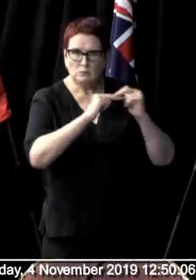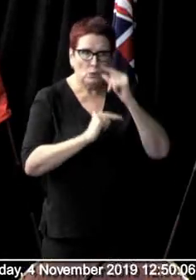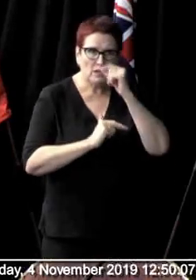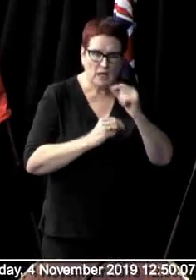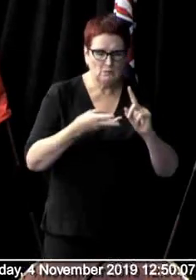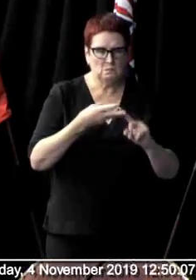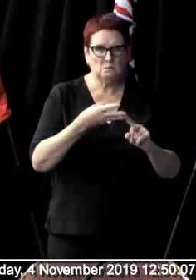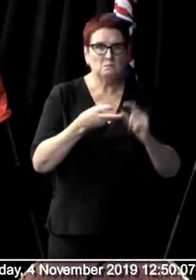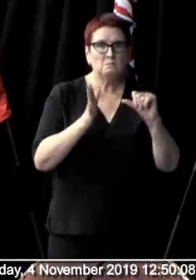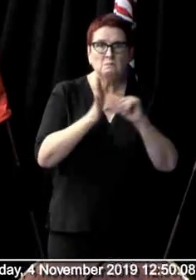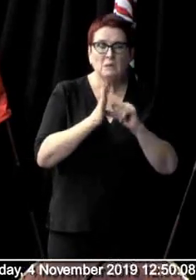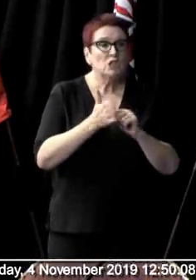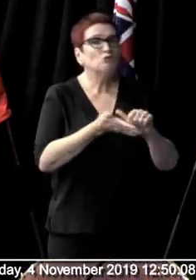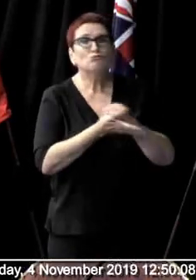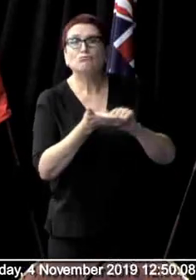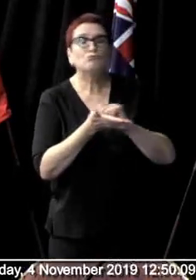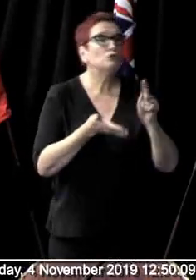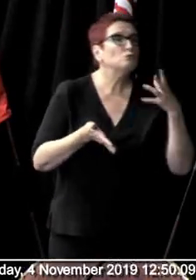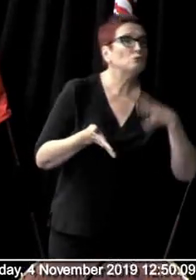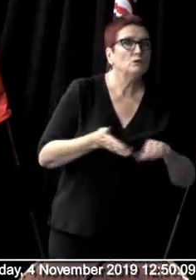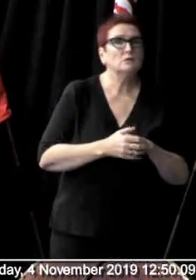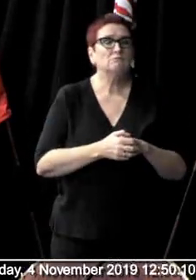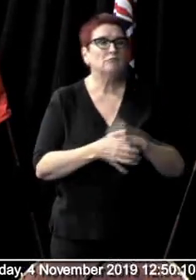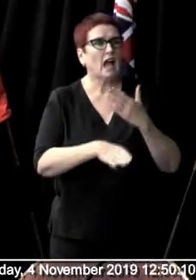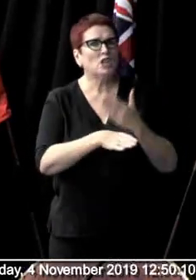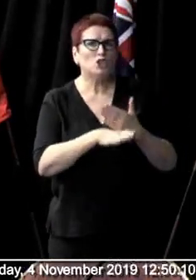money to do the things she likes and a job that is meaningful and friends and people